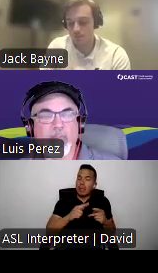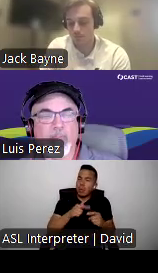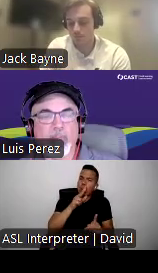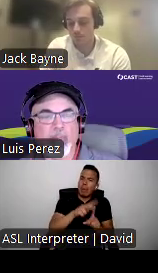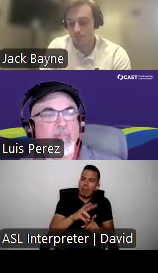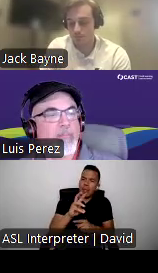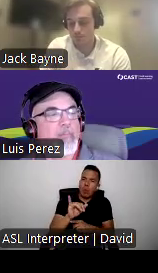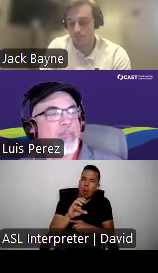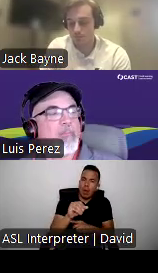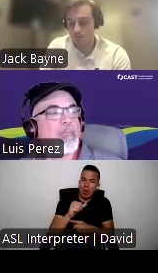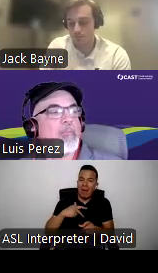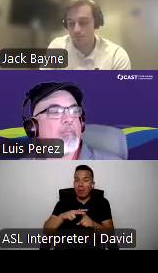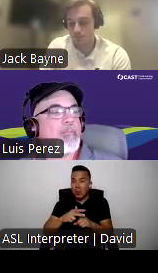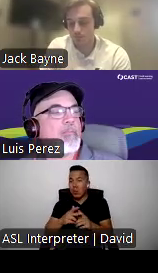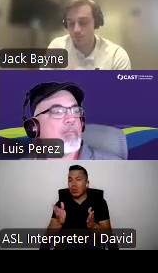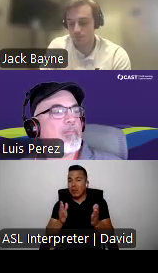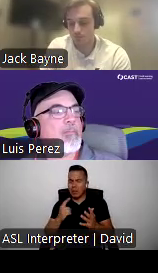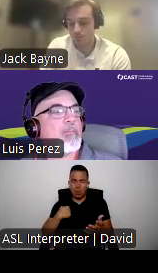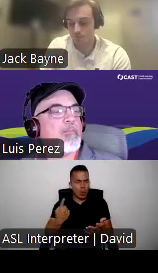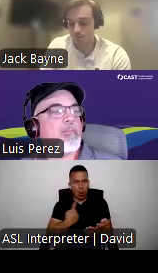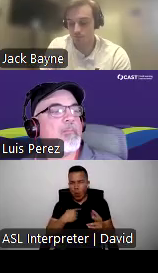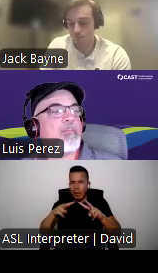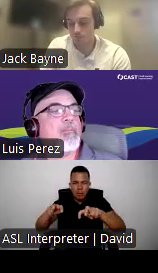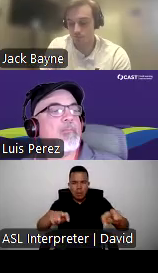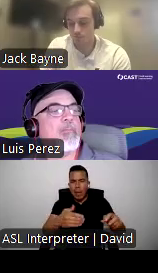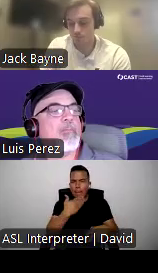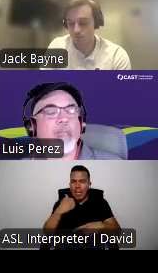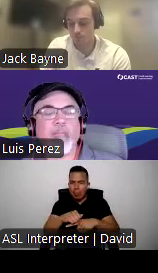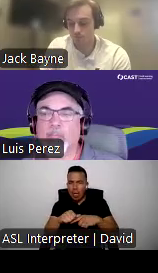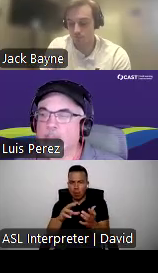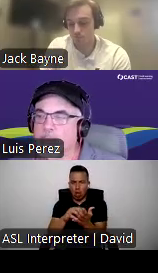We are always collecting best practices. We are really learning from the field all the time what's